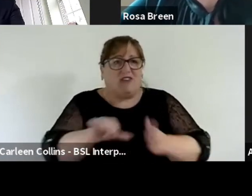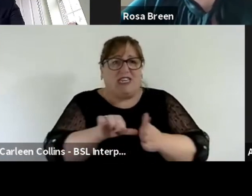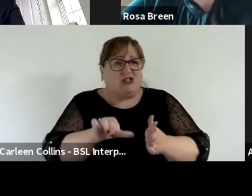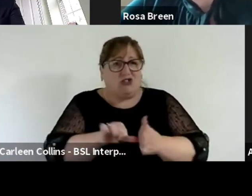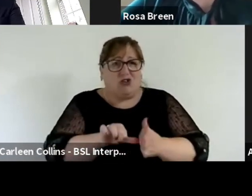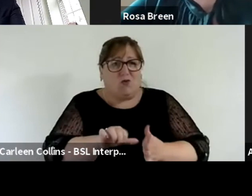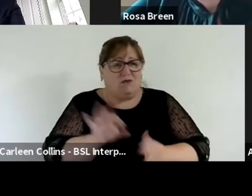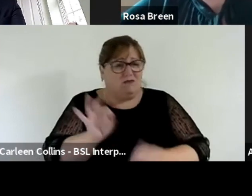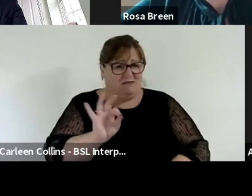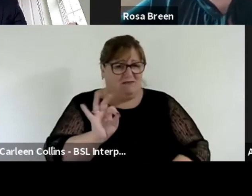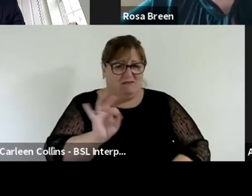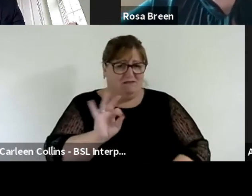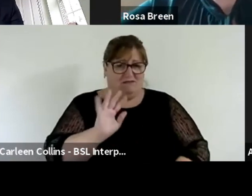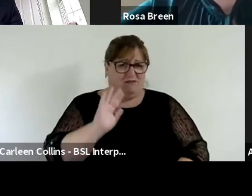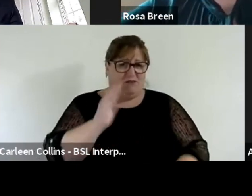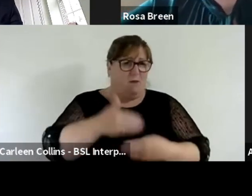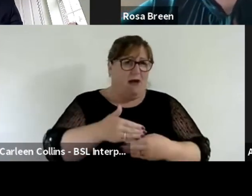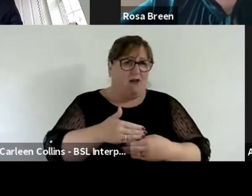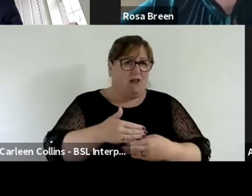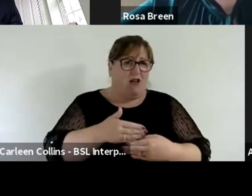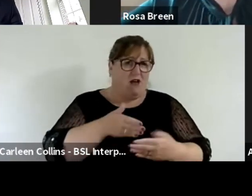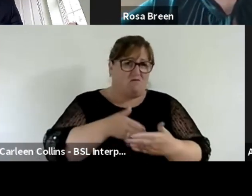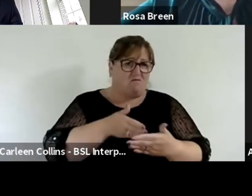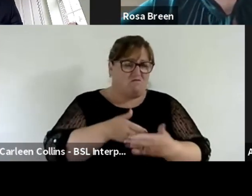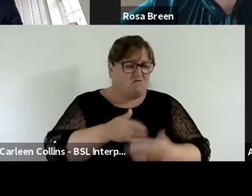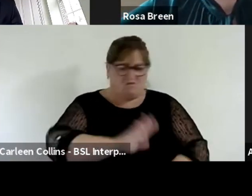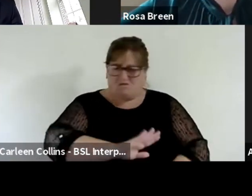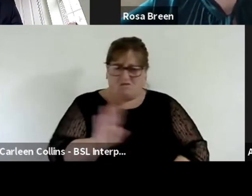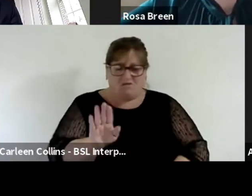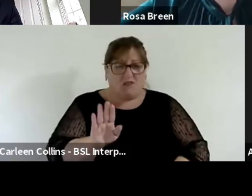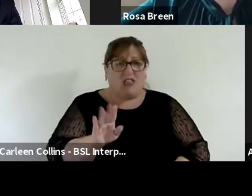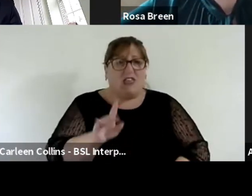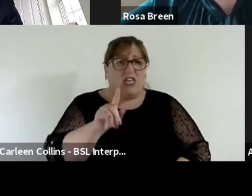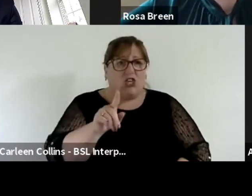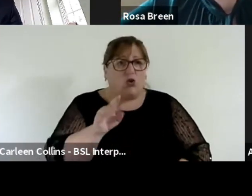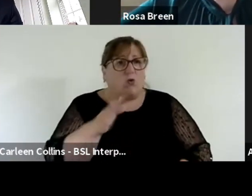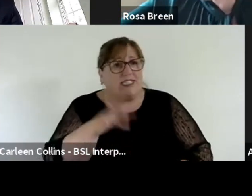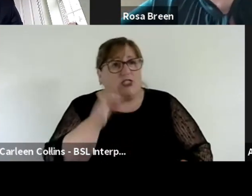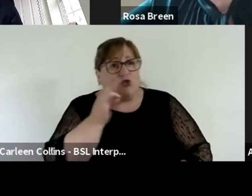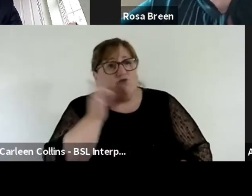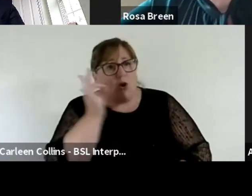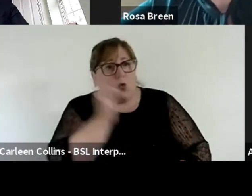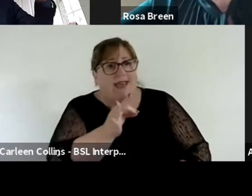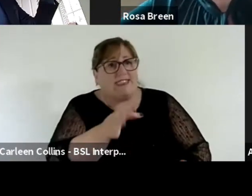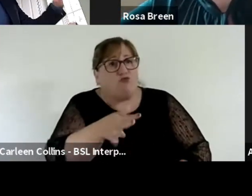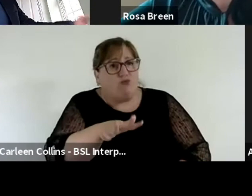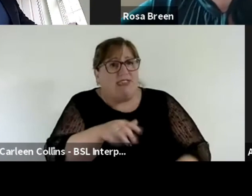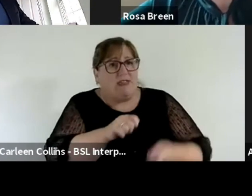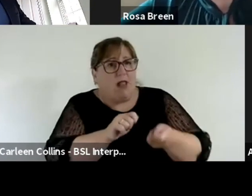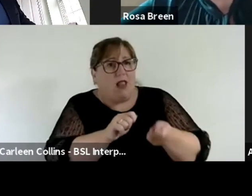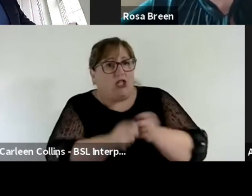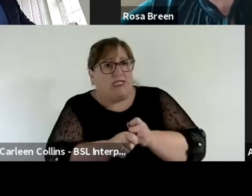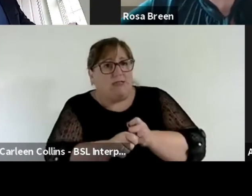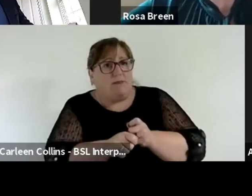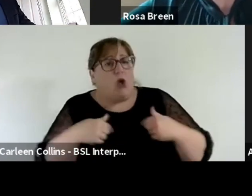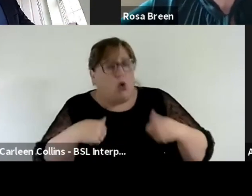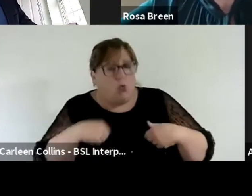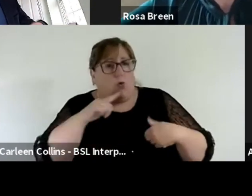as much as possible. Again, it's an easy question to answer but difficult in terms of what exact support we give, because we consider